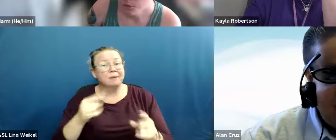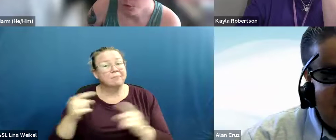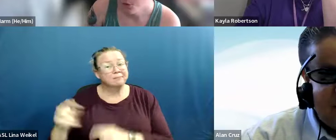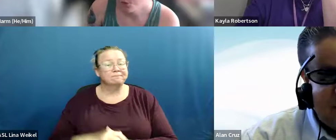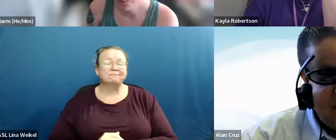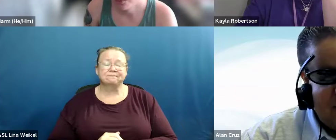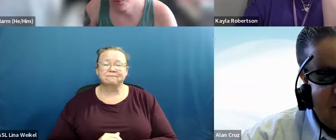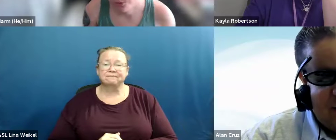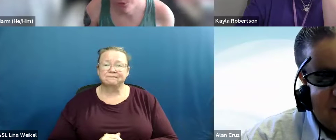Alan Cruz: Poop.